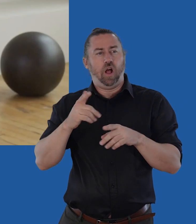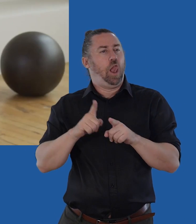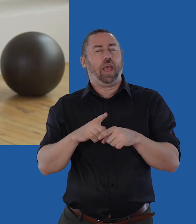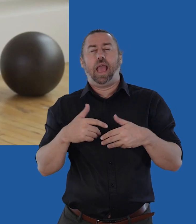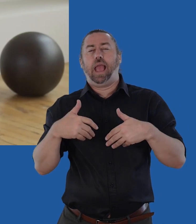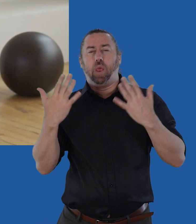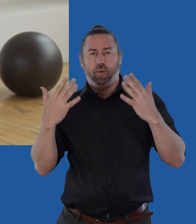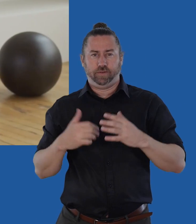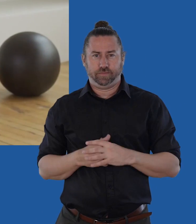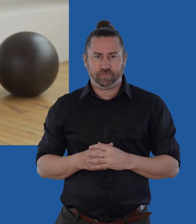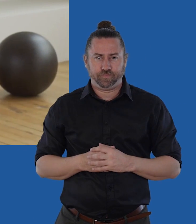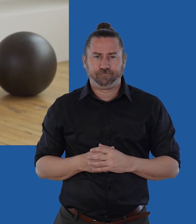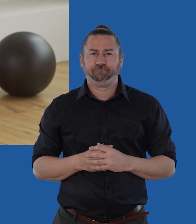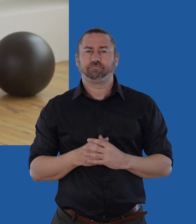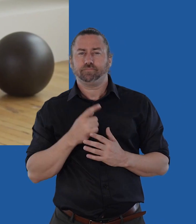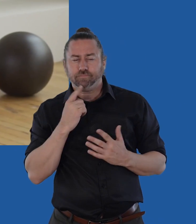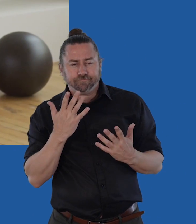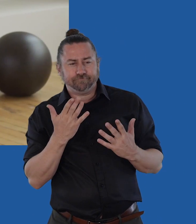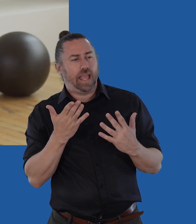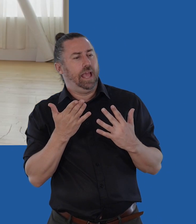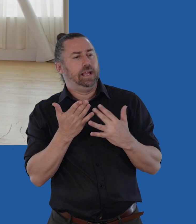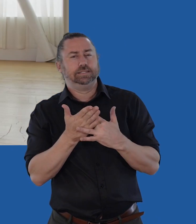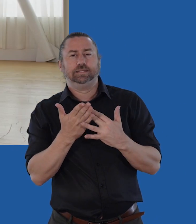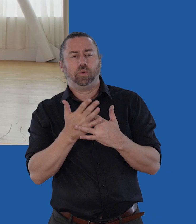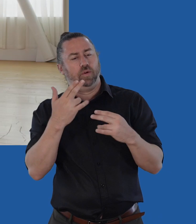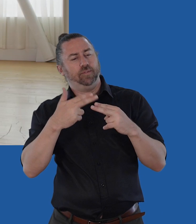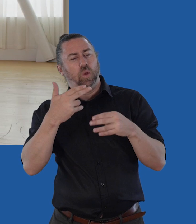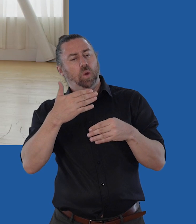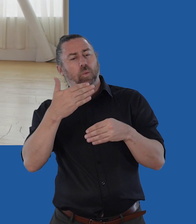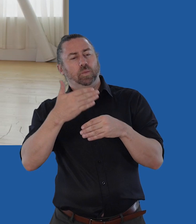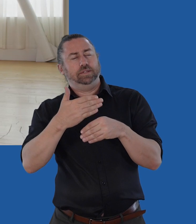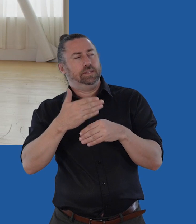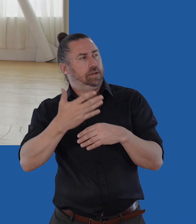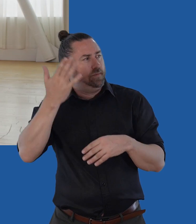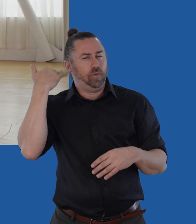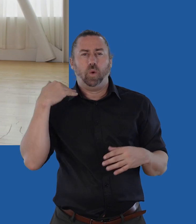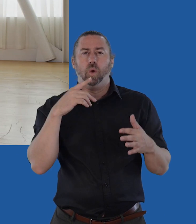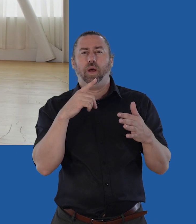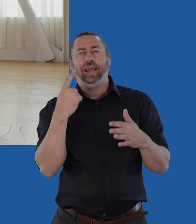Accessibility on windows used to be called Ease of Access.